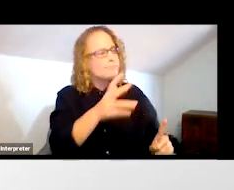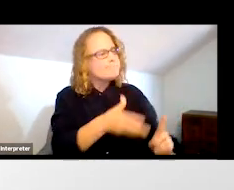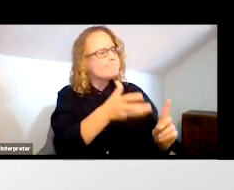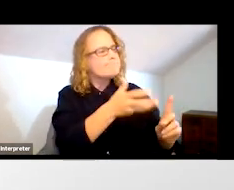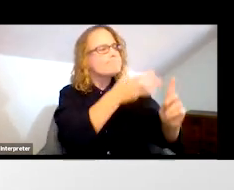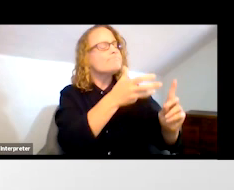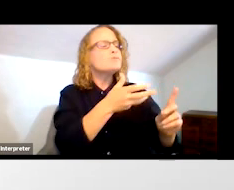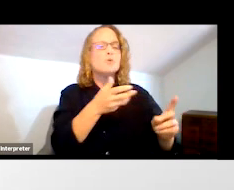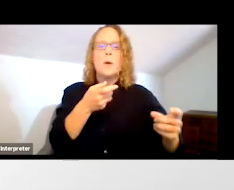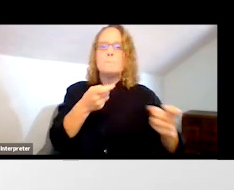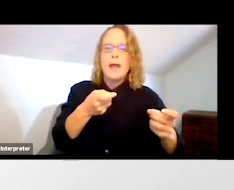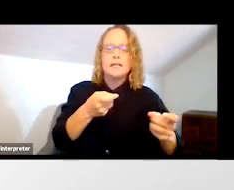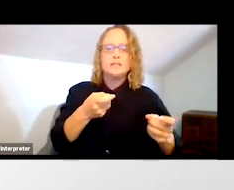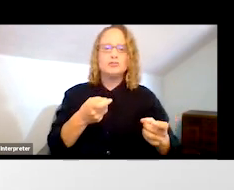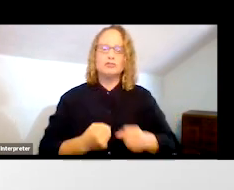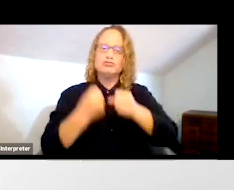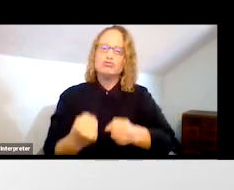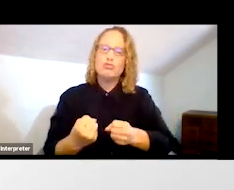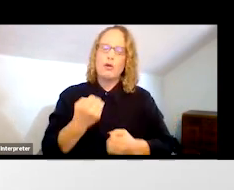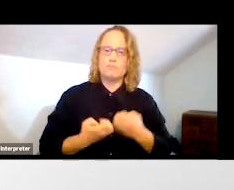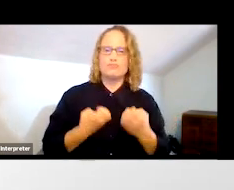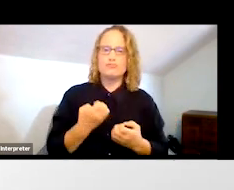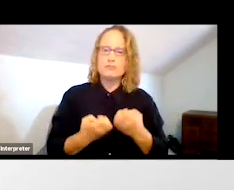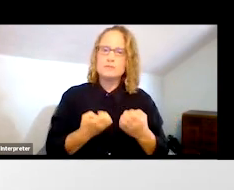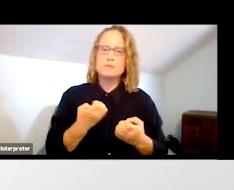that we help individuals identify